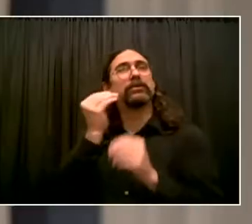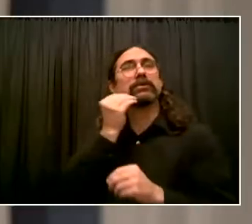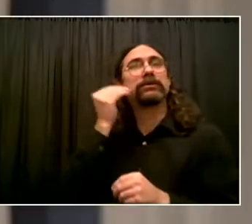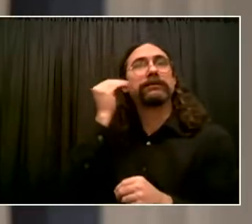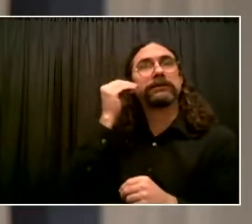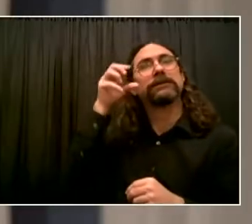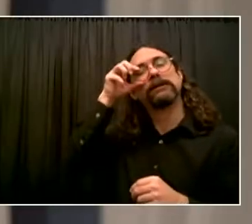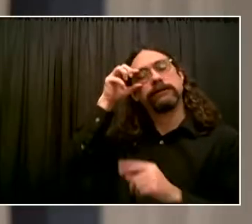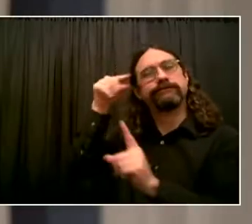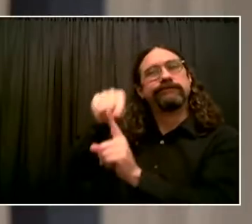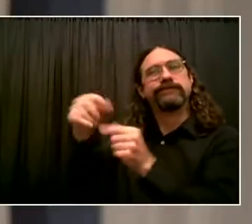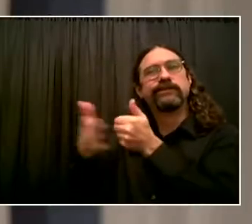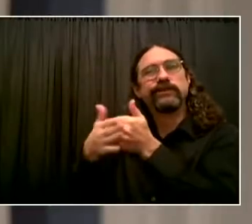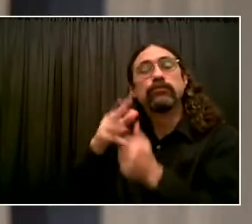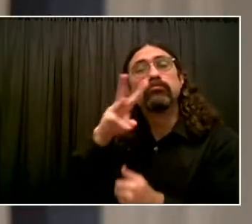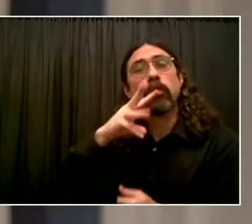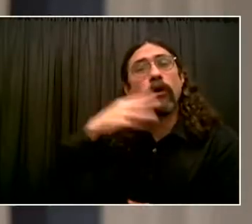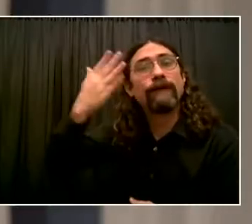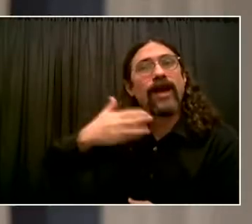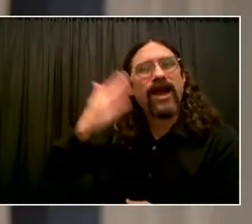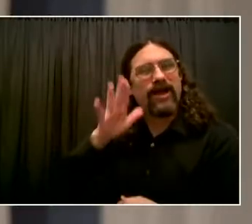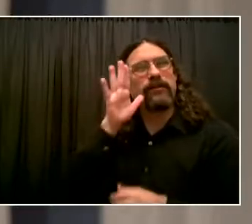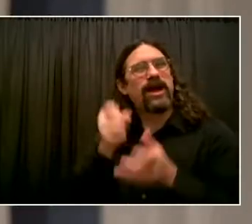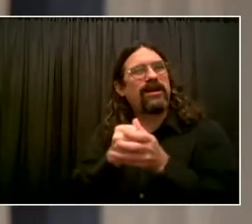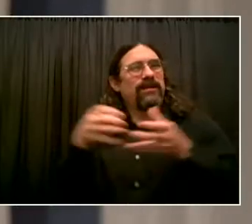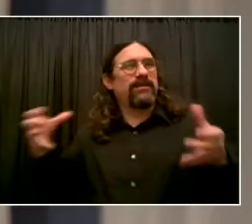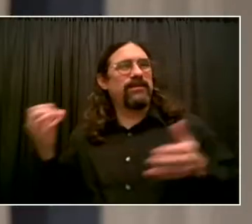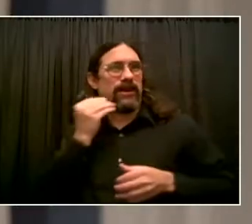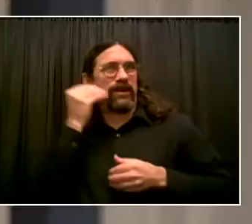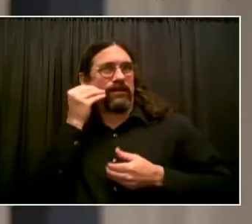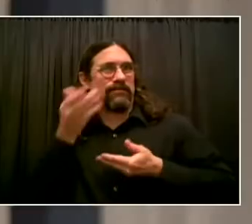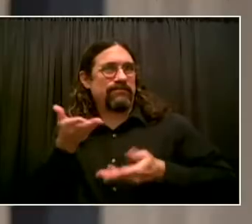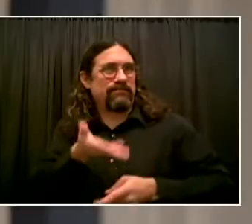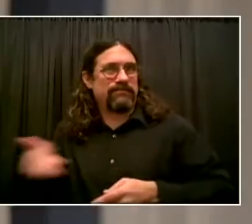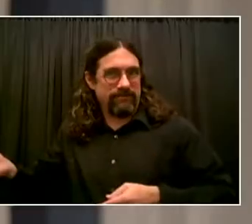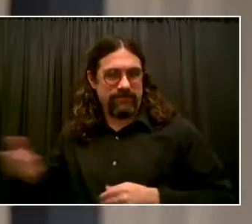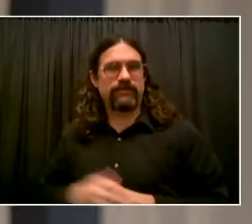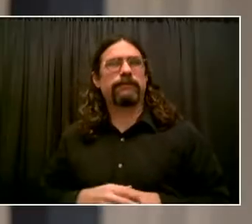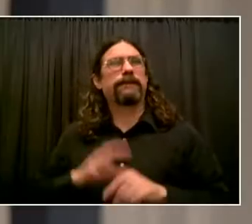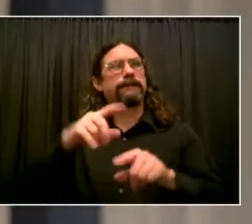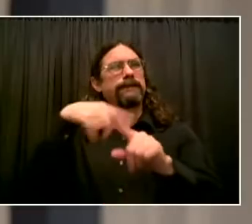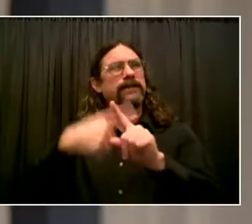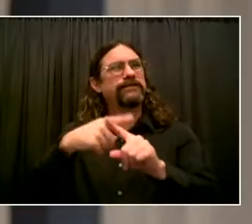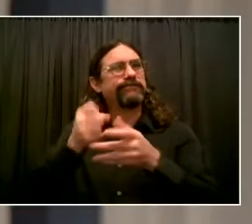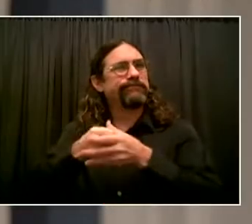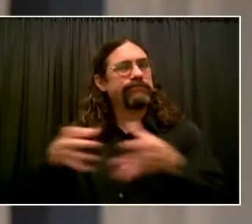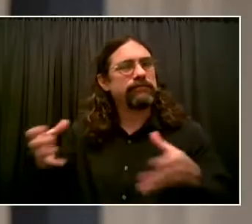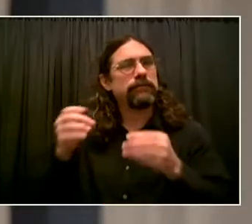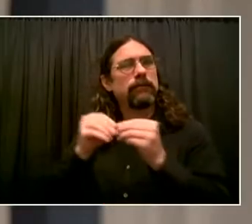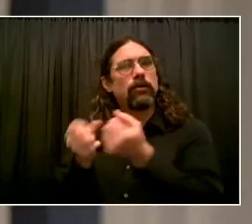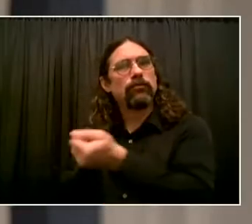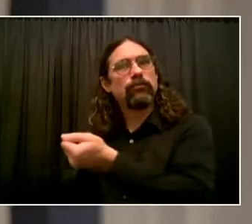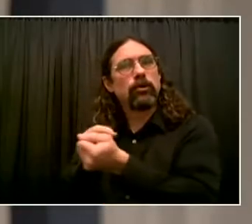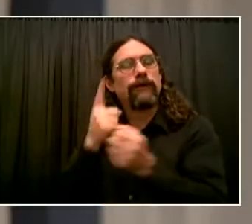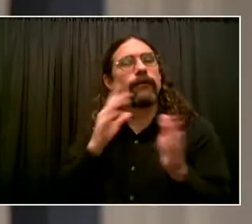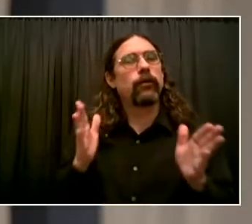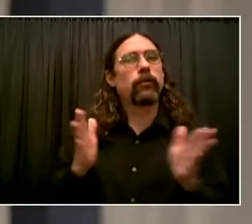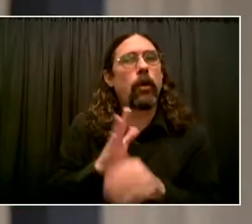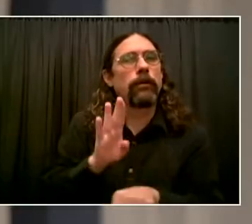BRAND NEW WATER RFONT SPACES OPEN TO THE PUBLIC. DIRECT SUPPORT AND ASSISTANCE FOR SMALL